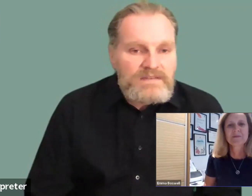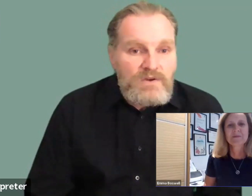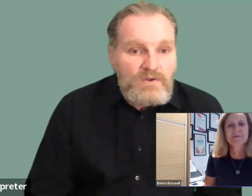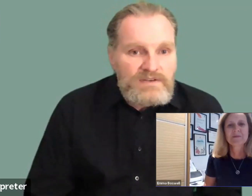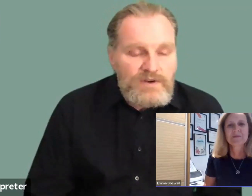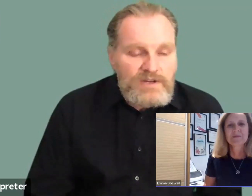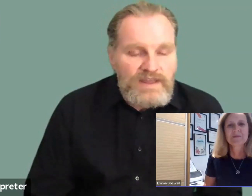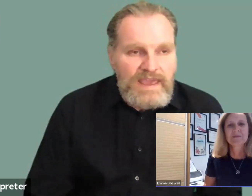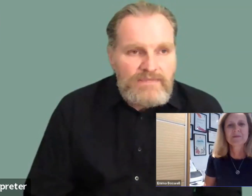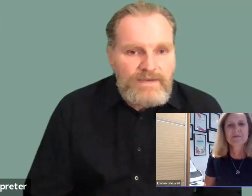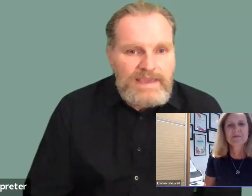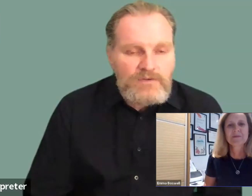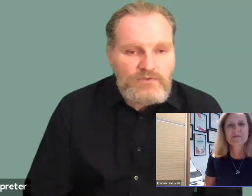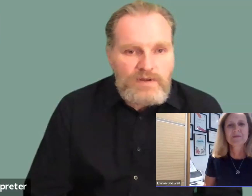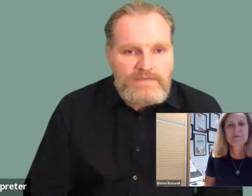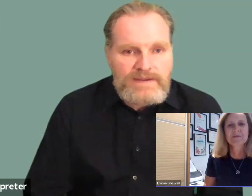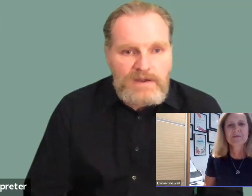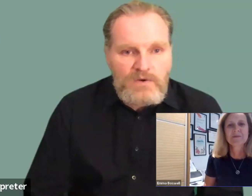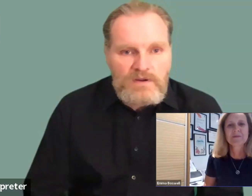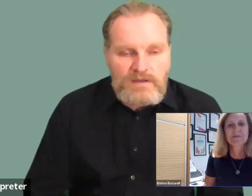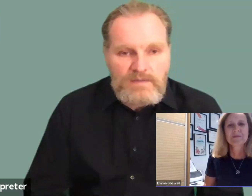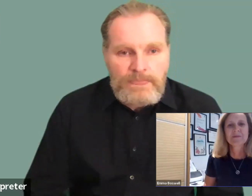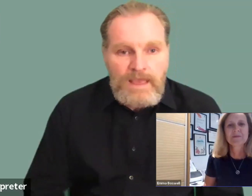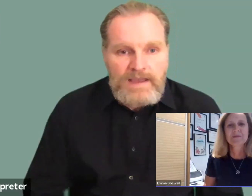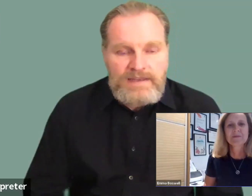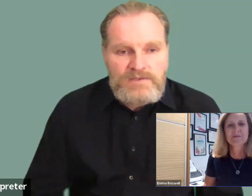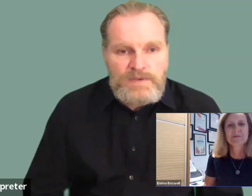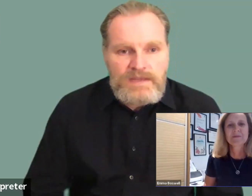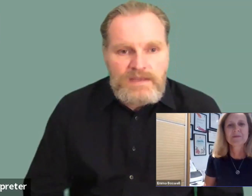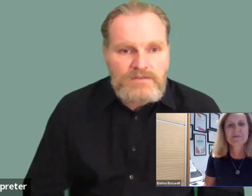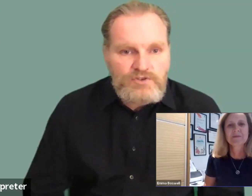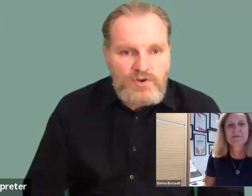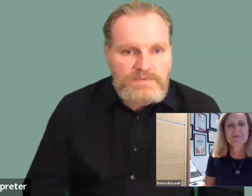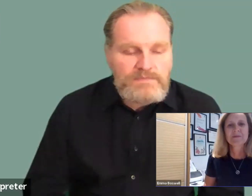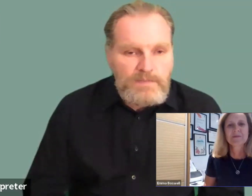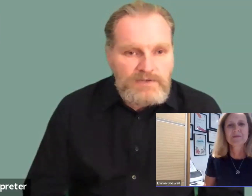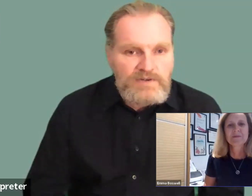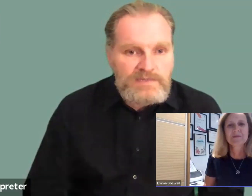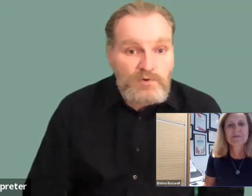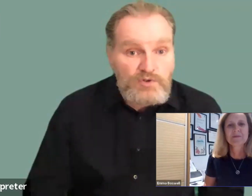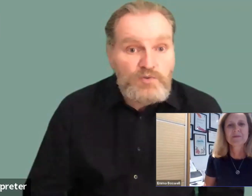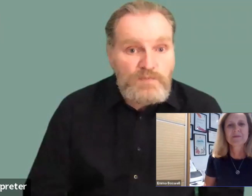a consideration: if I cannot drive any longer, I need to be near shops and public transport to be